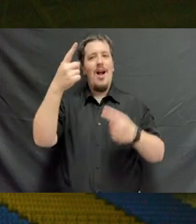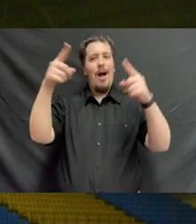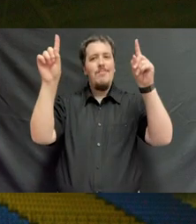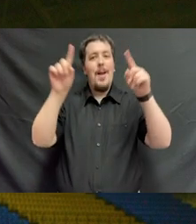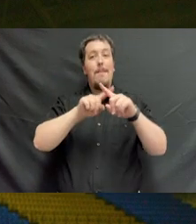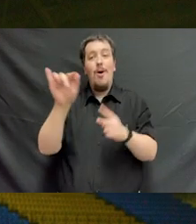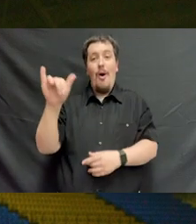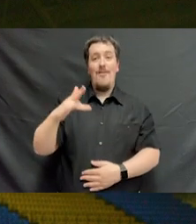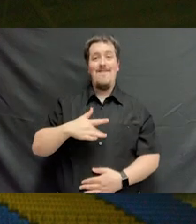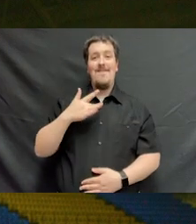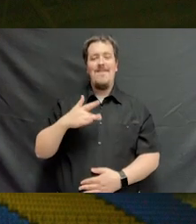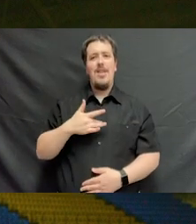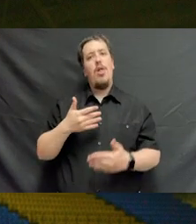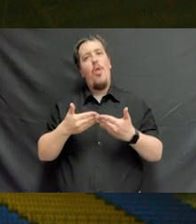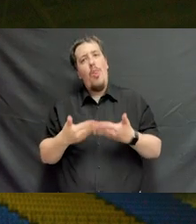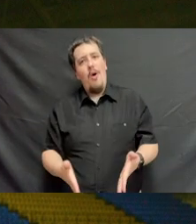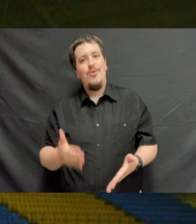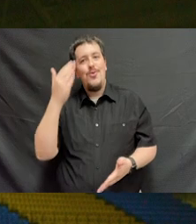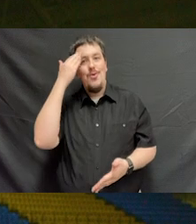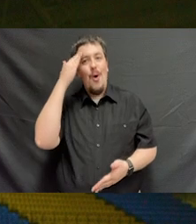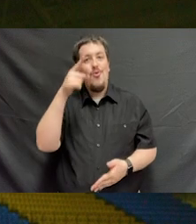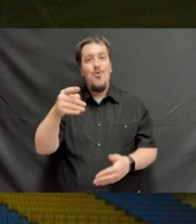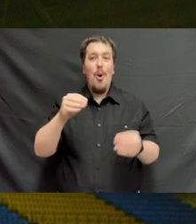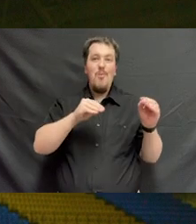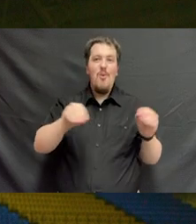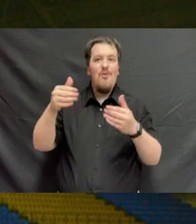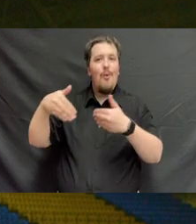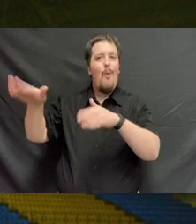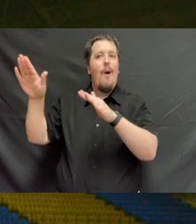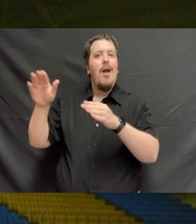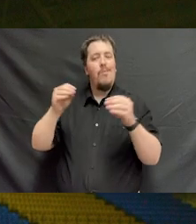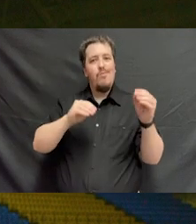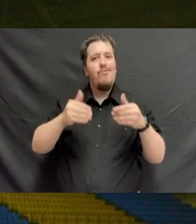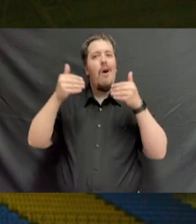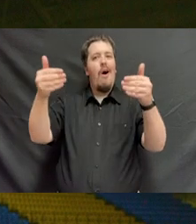but we also feel a loss knowing that you're moving on, away from our classrooms, our residence halls,